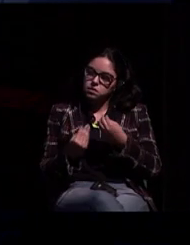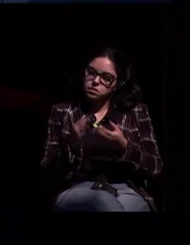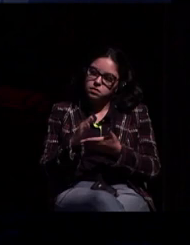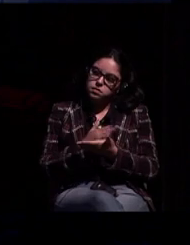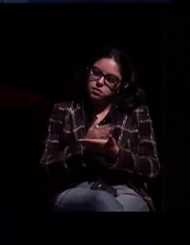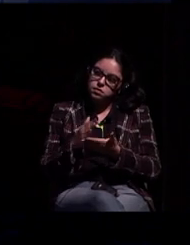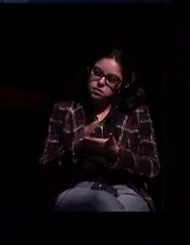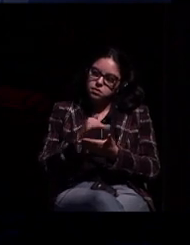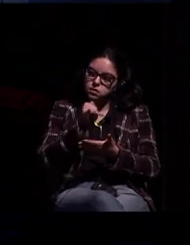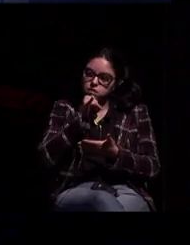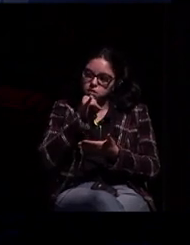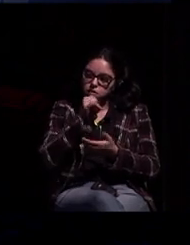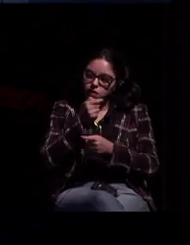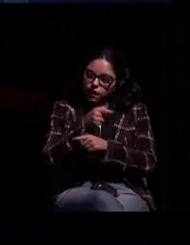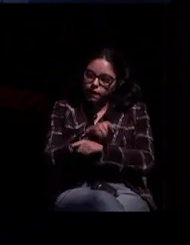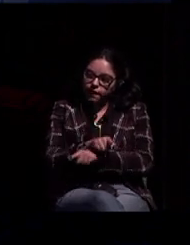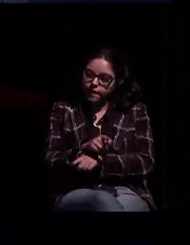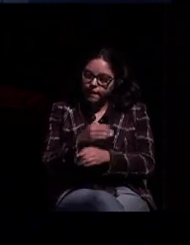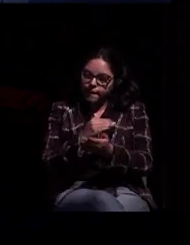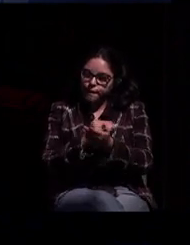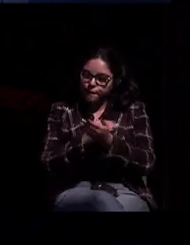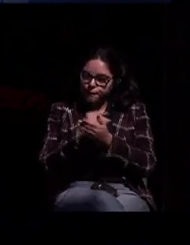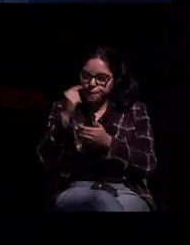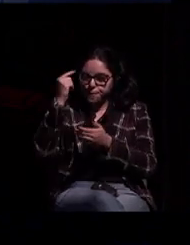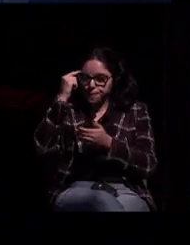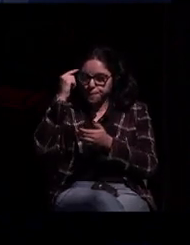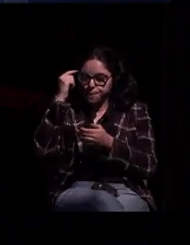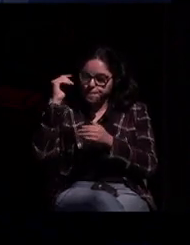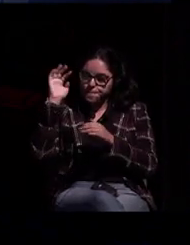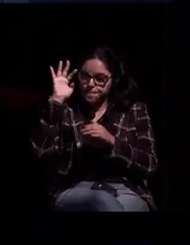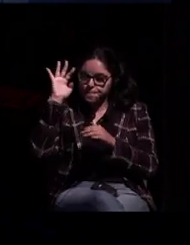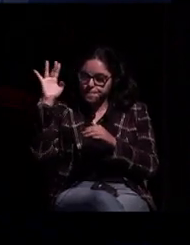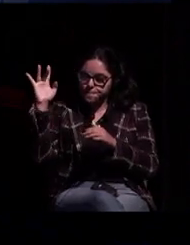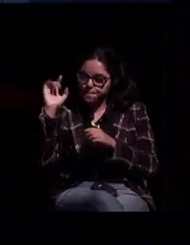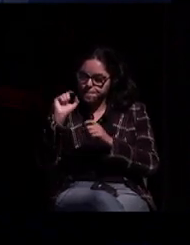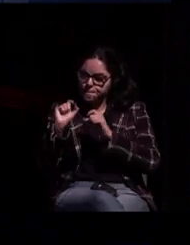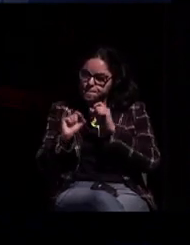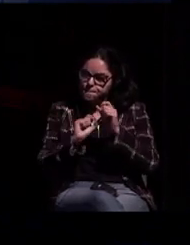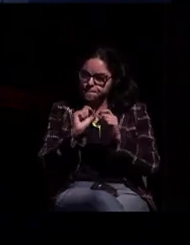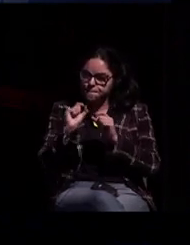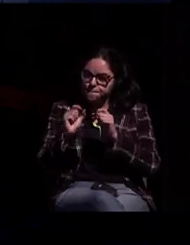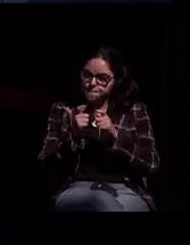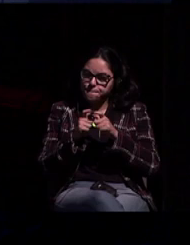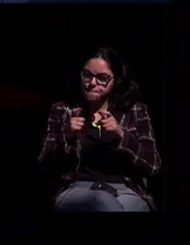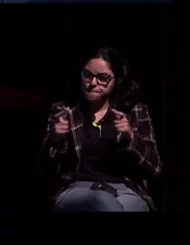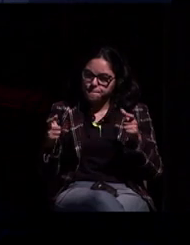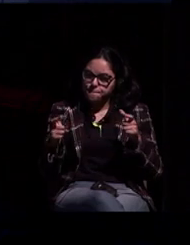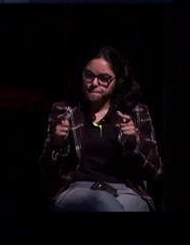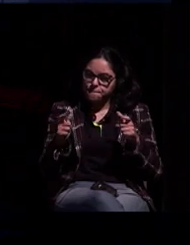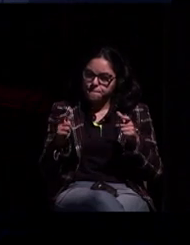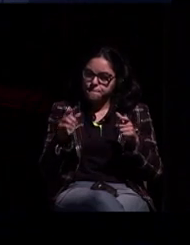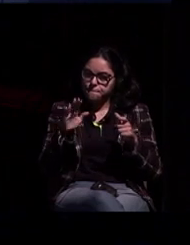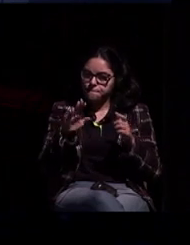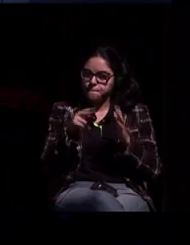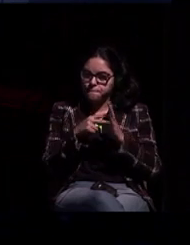to think that probably they are not the main ones, but are significant and we are to discuss them.